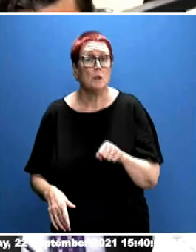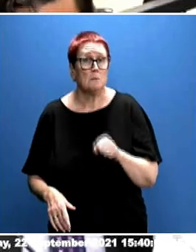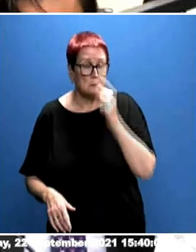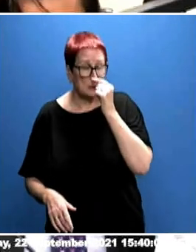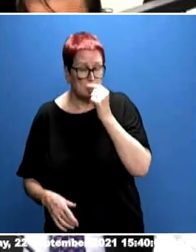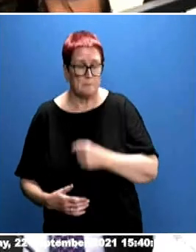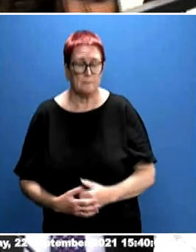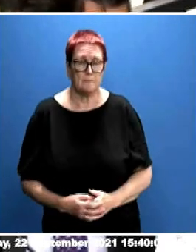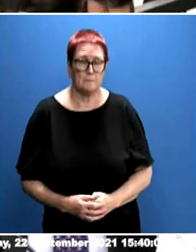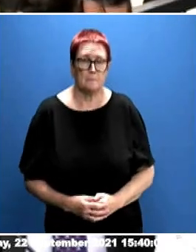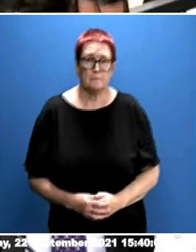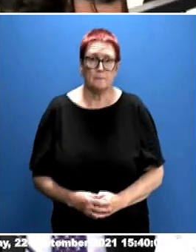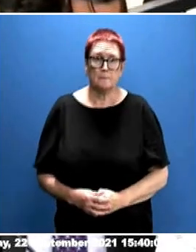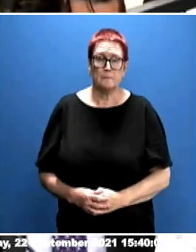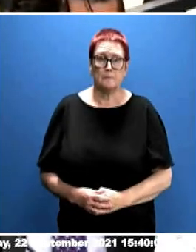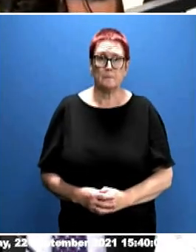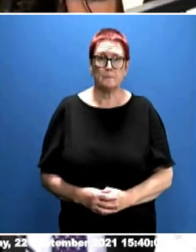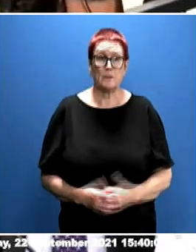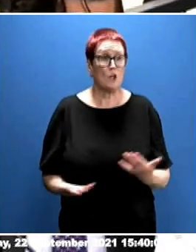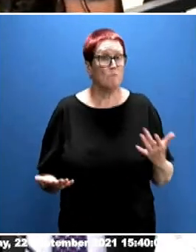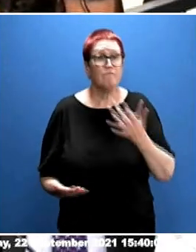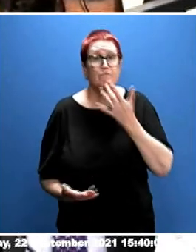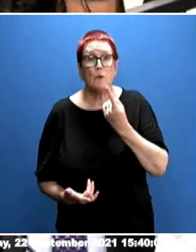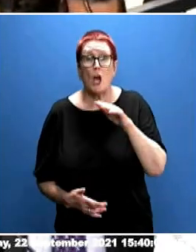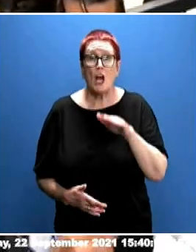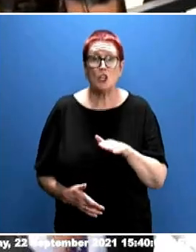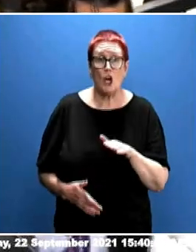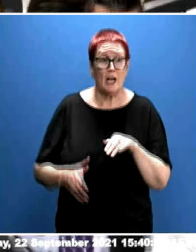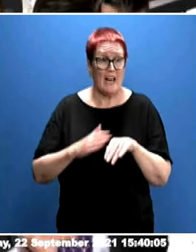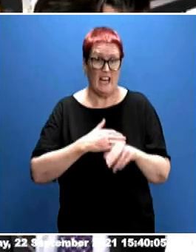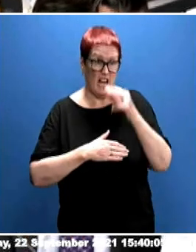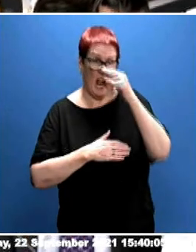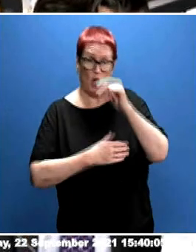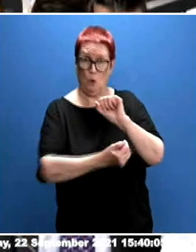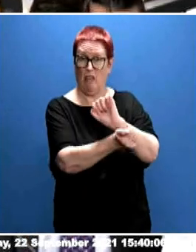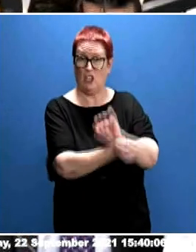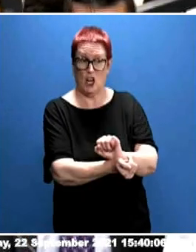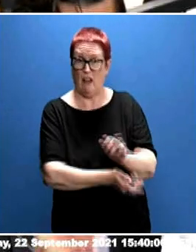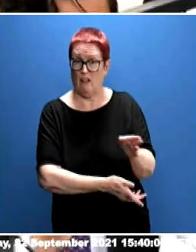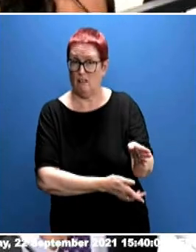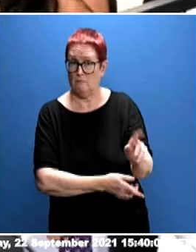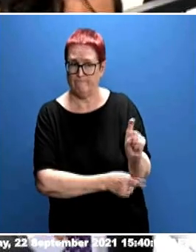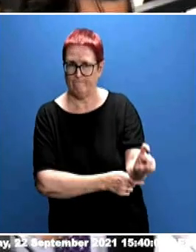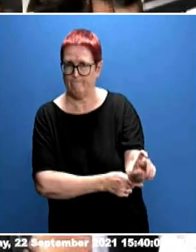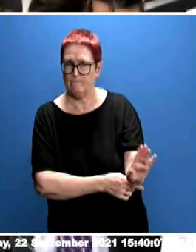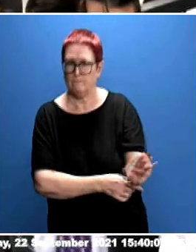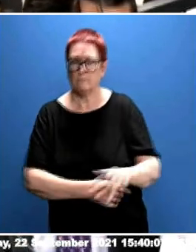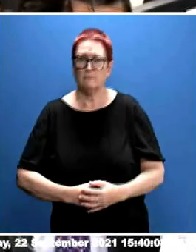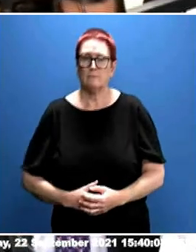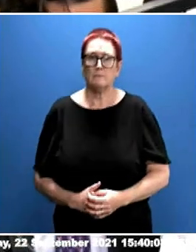So if a child is being held a youth detention Centre and an approach